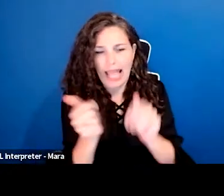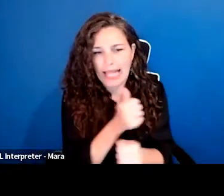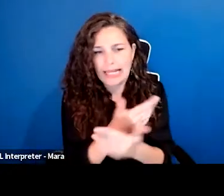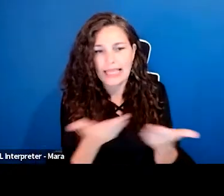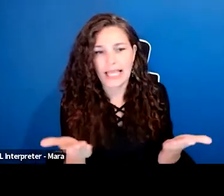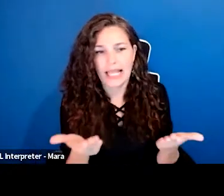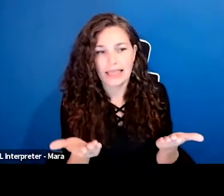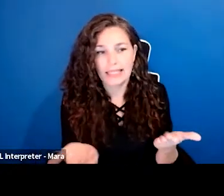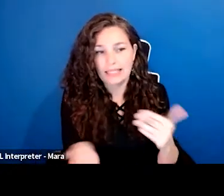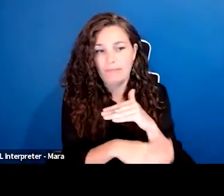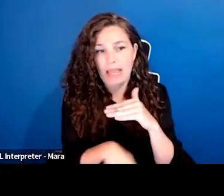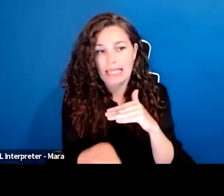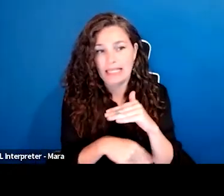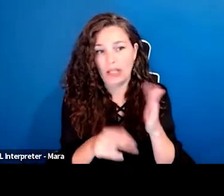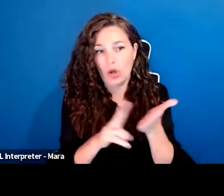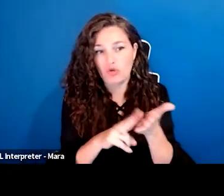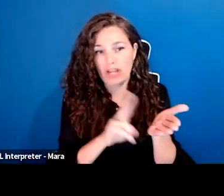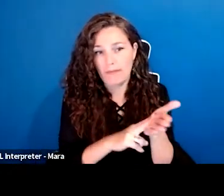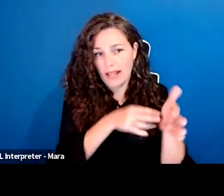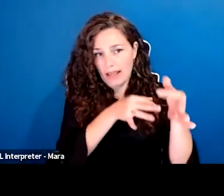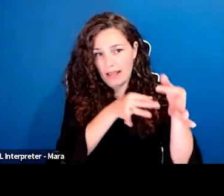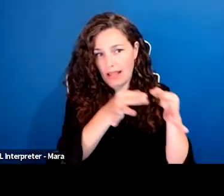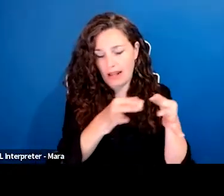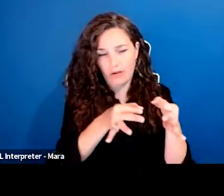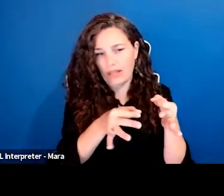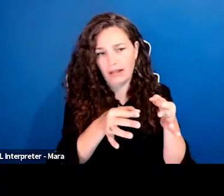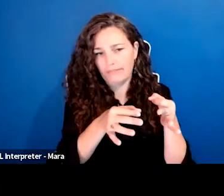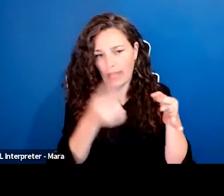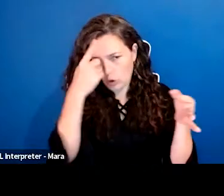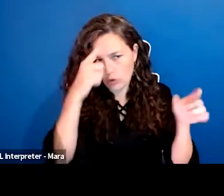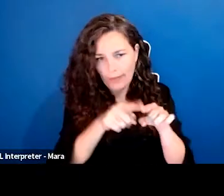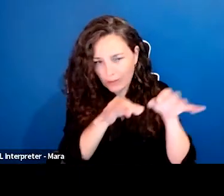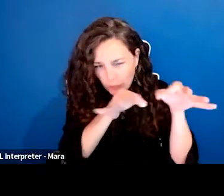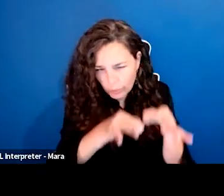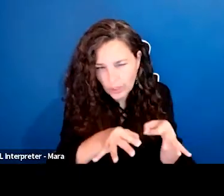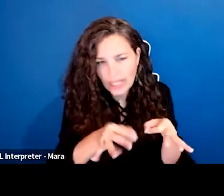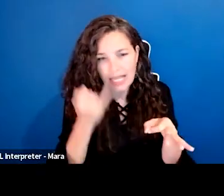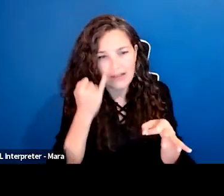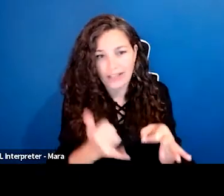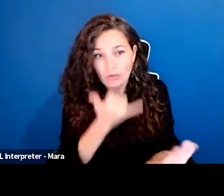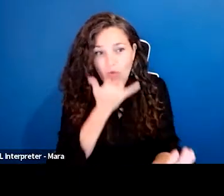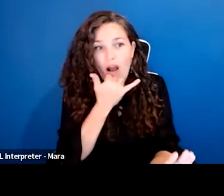or the standards of safety and health in our industry. We, we are there to make sure it's, it's happening.